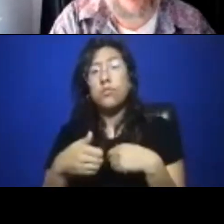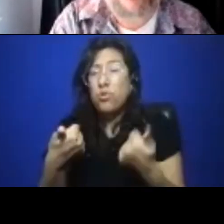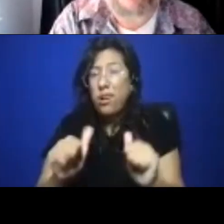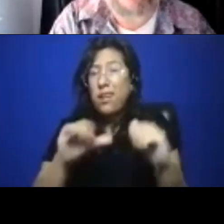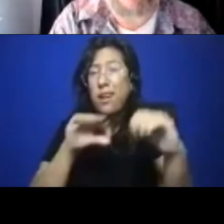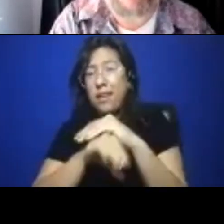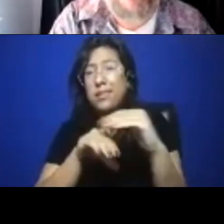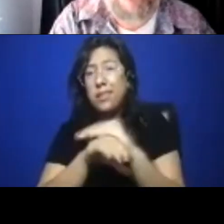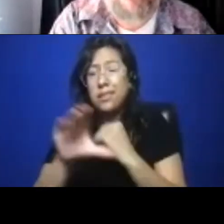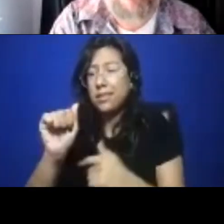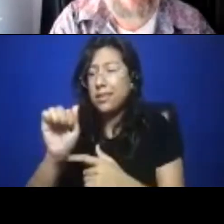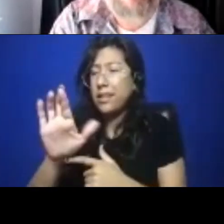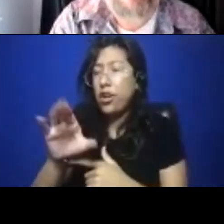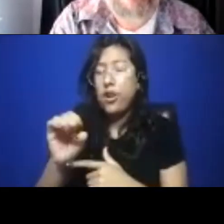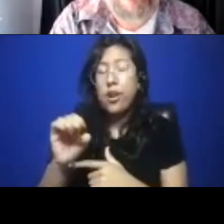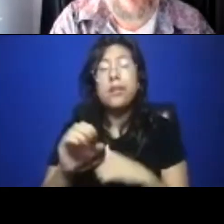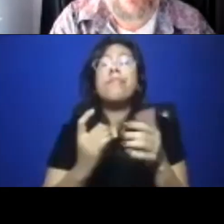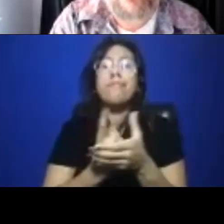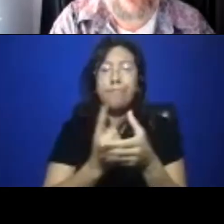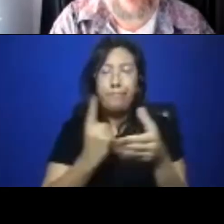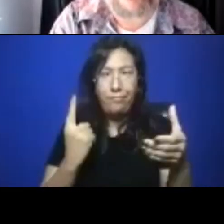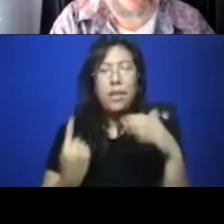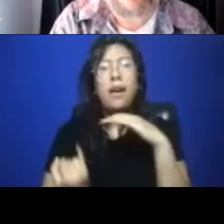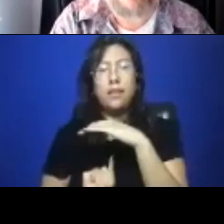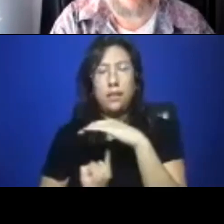Isolation, what else?